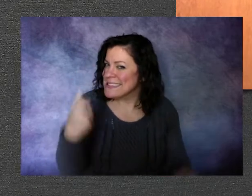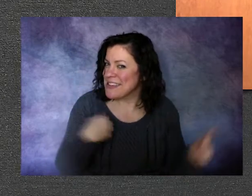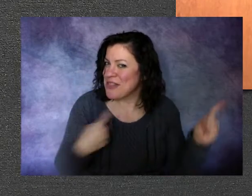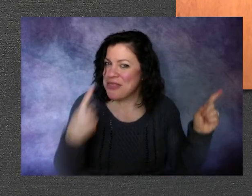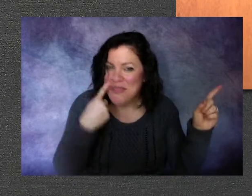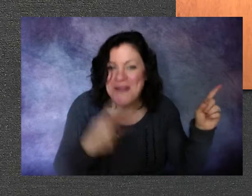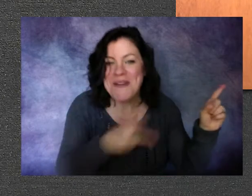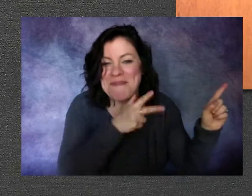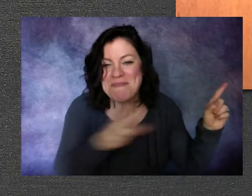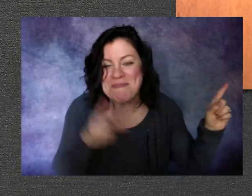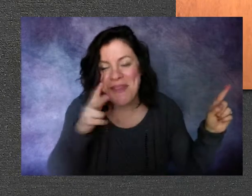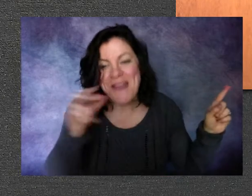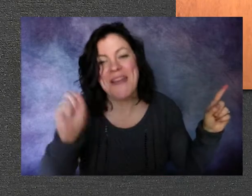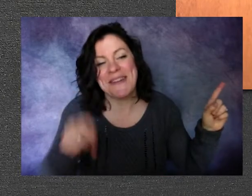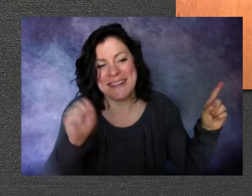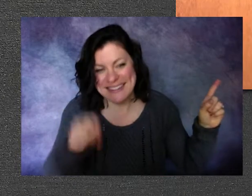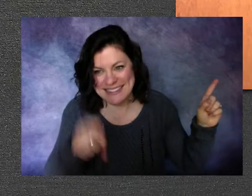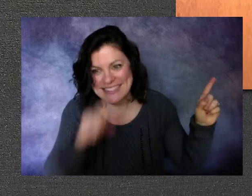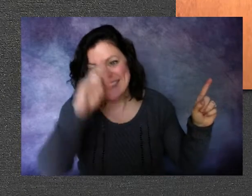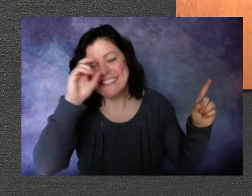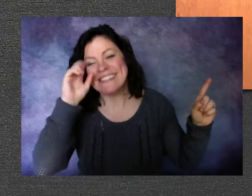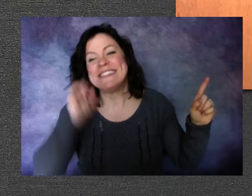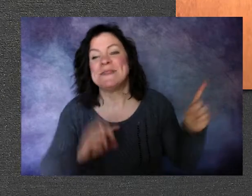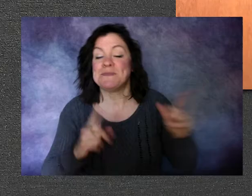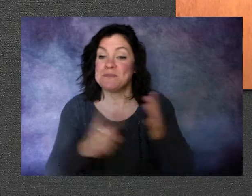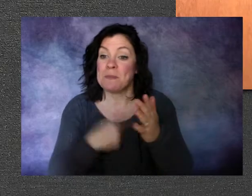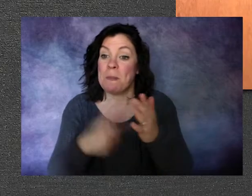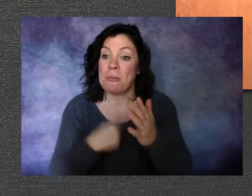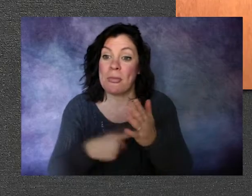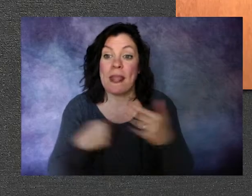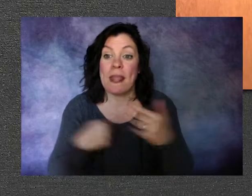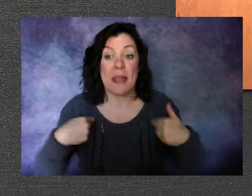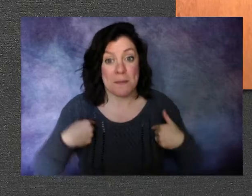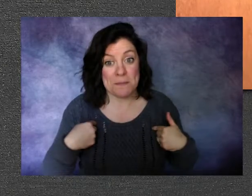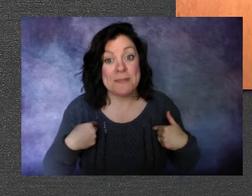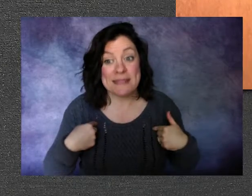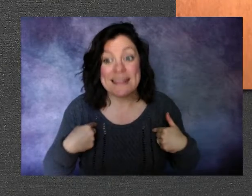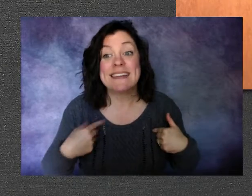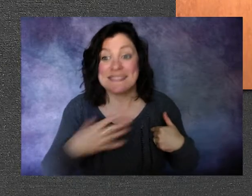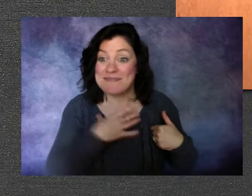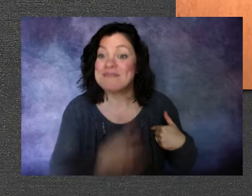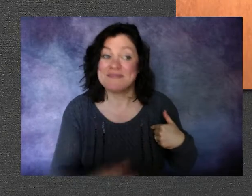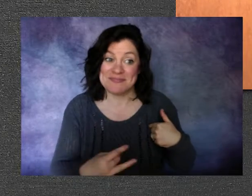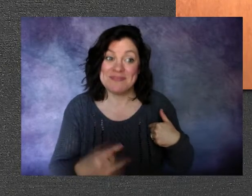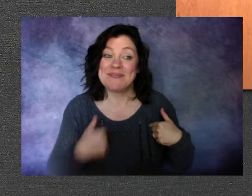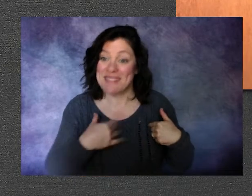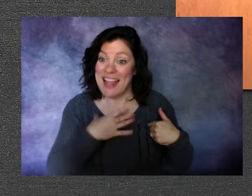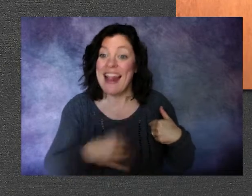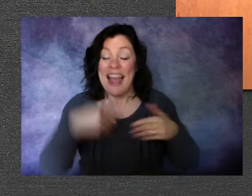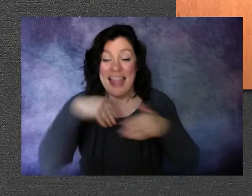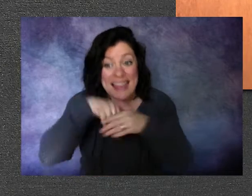Is that where you thought YouTube? I'm so sorry! Sometimes Ms. Chelsea just gets her words mixed up.